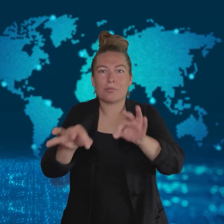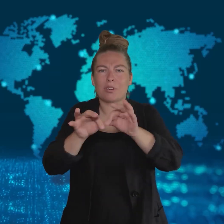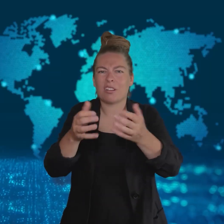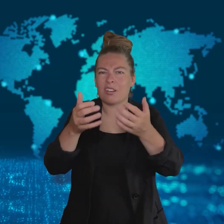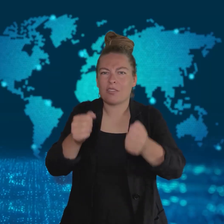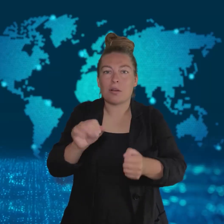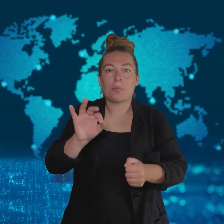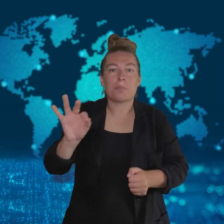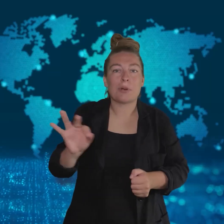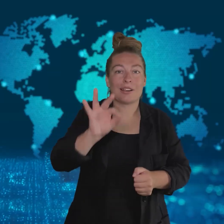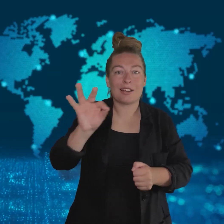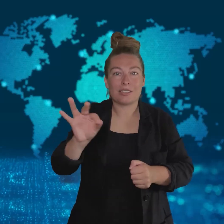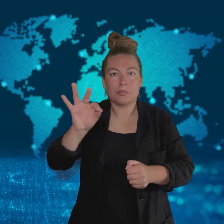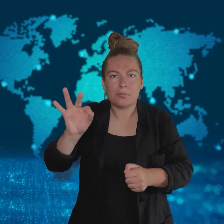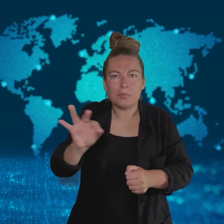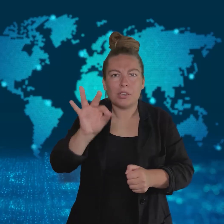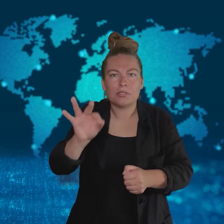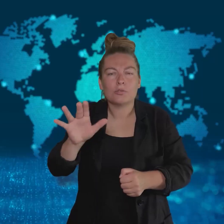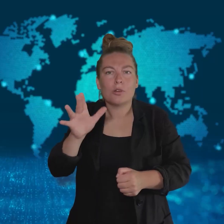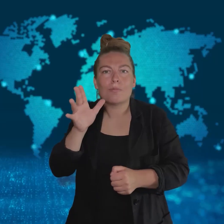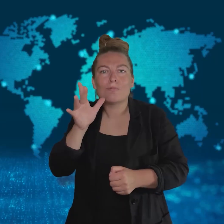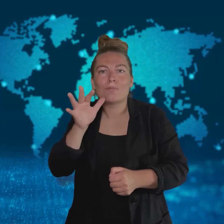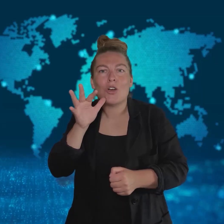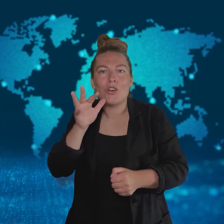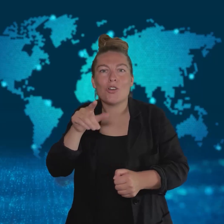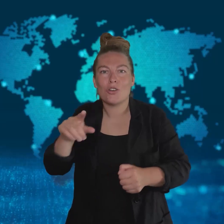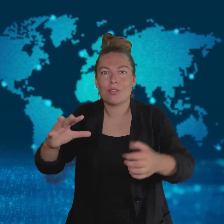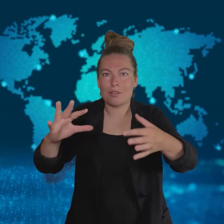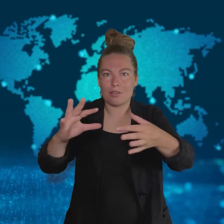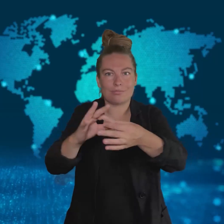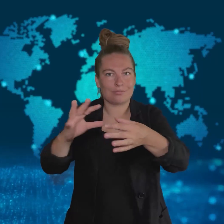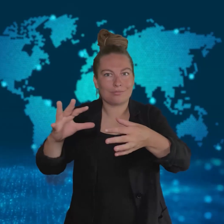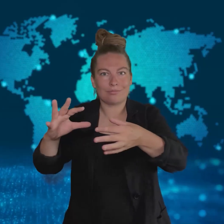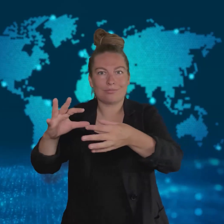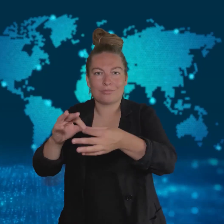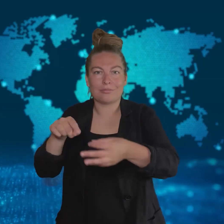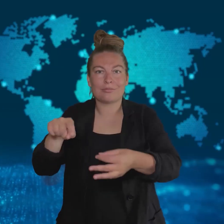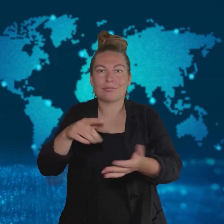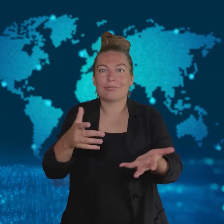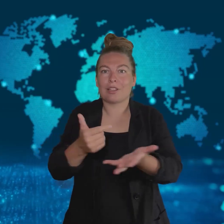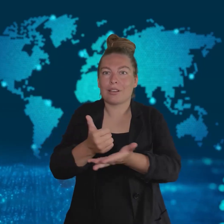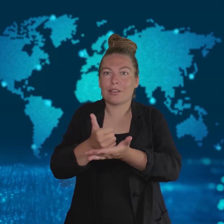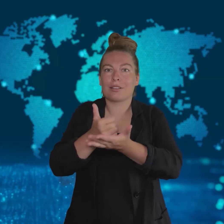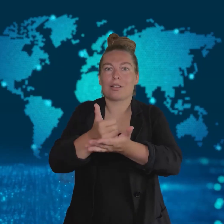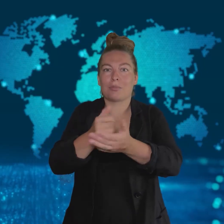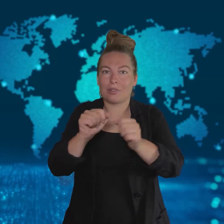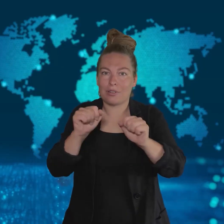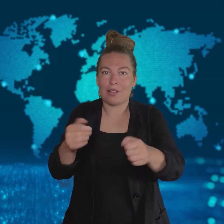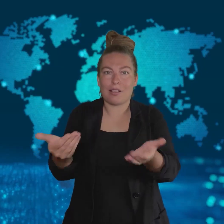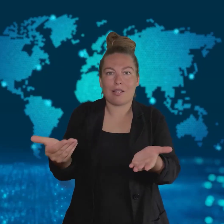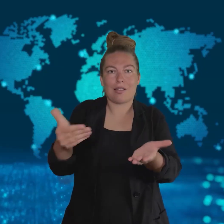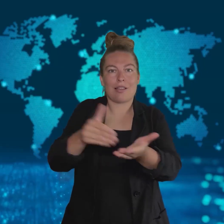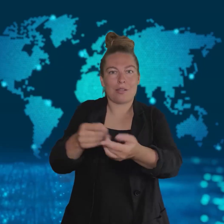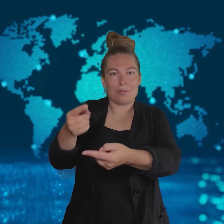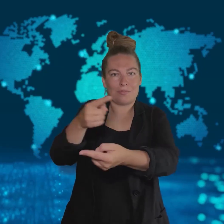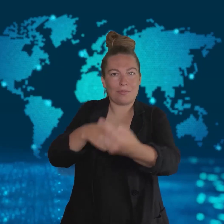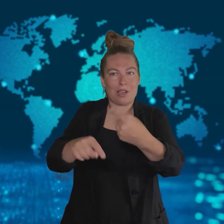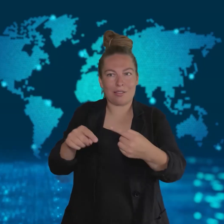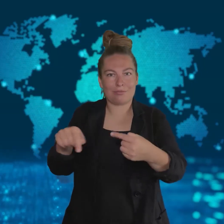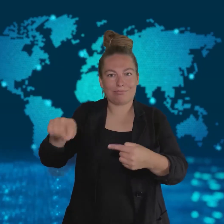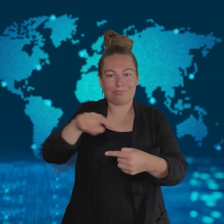Police thanked more than two dozen beekeepers.